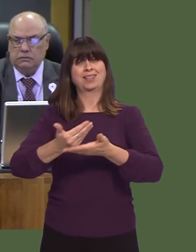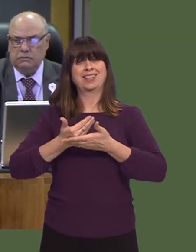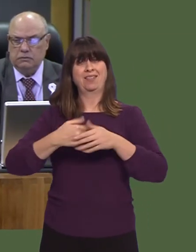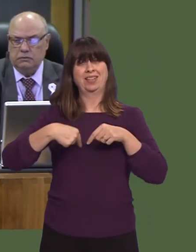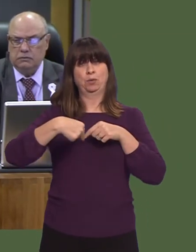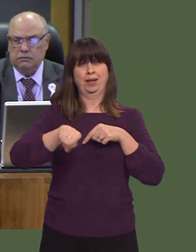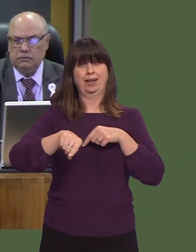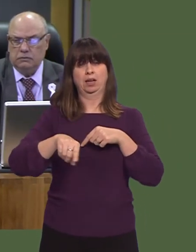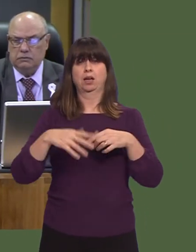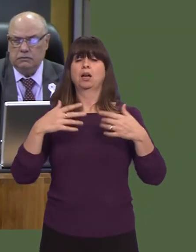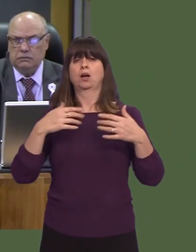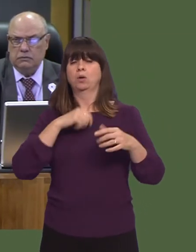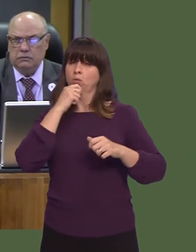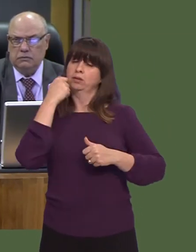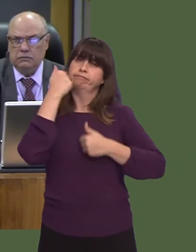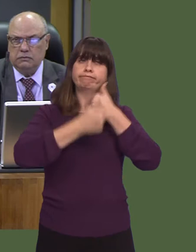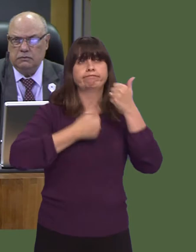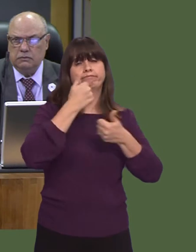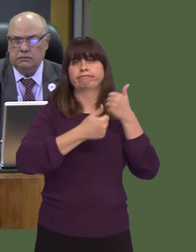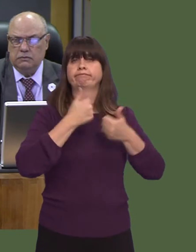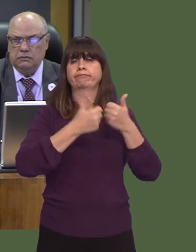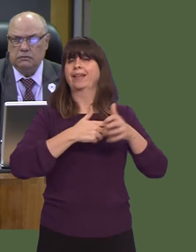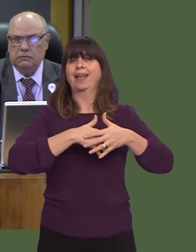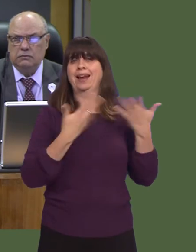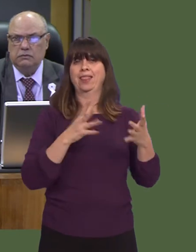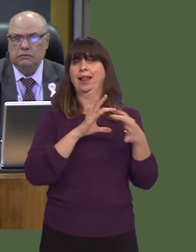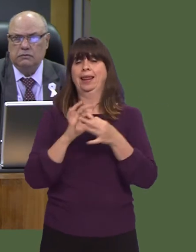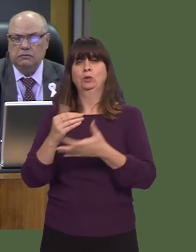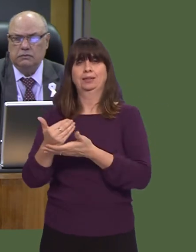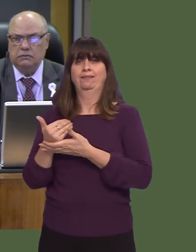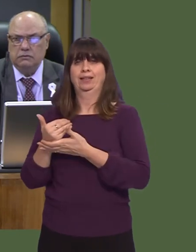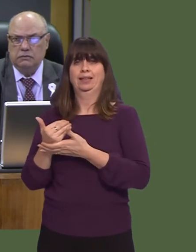commend all measures to road safety. We also, in South Wales Central, unfortunately, have